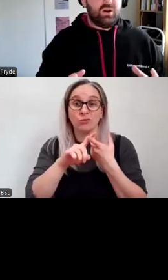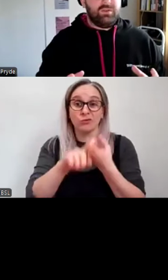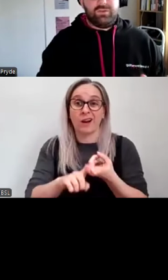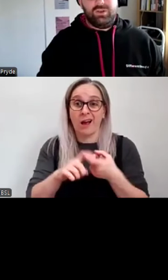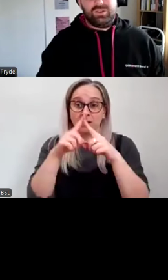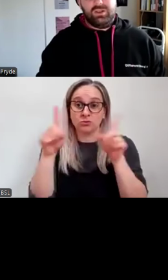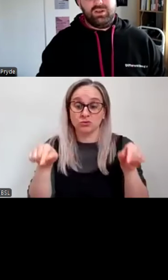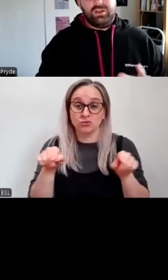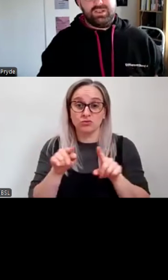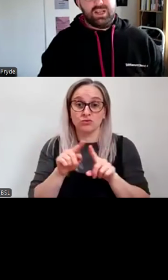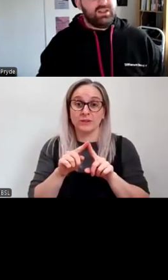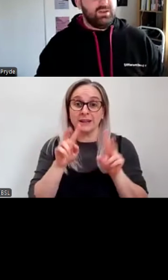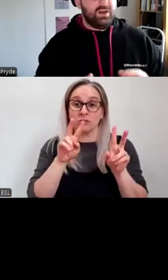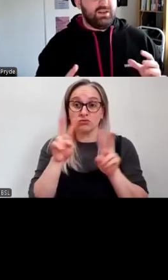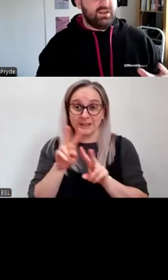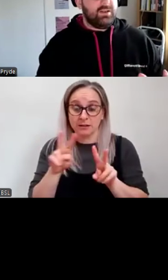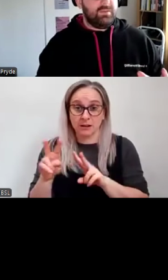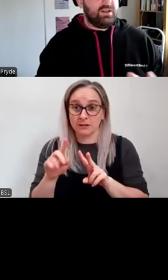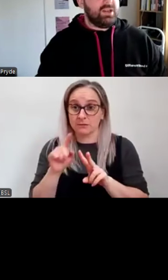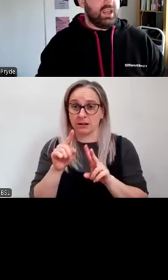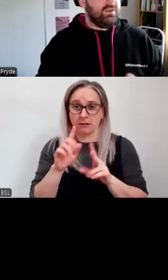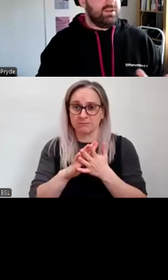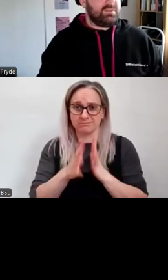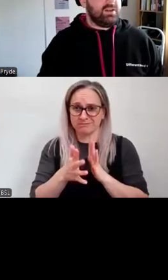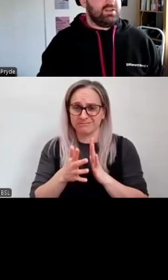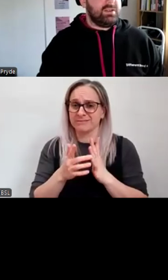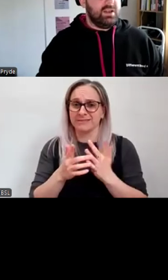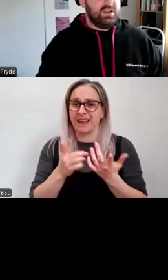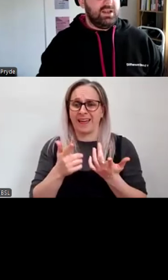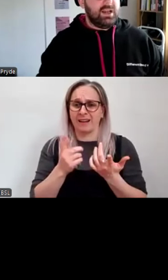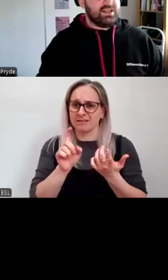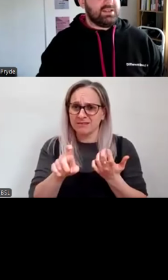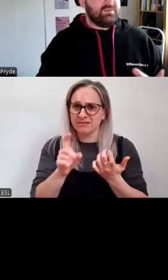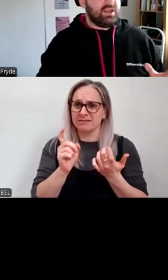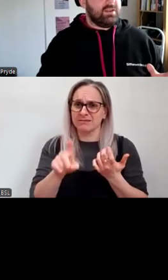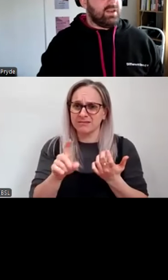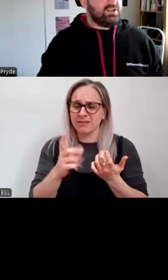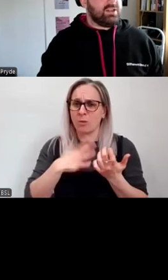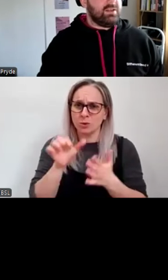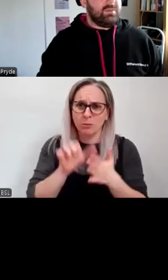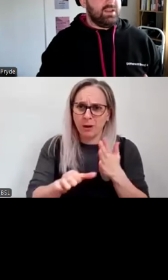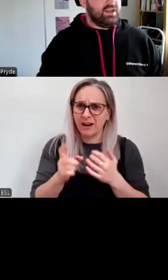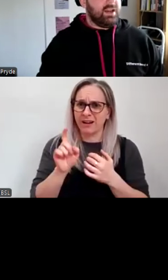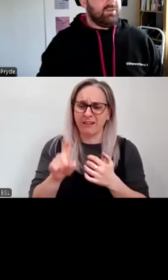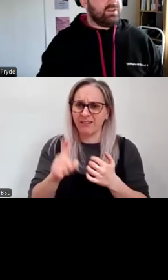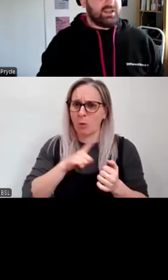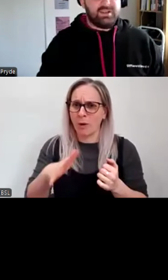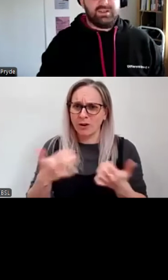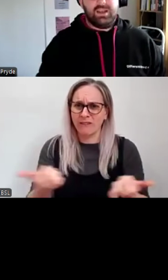confused and not understanding why their checkout experience hasn't finished and they have got tickets.